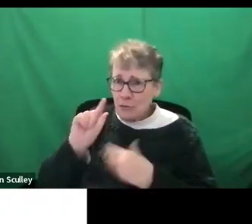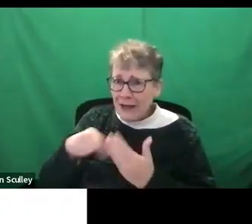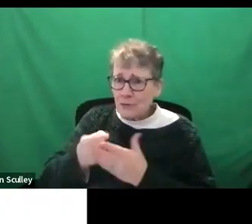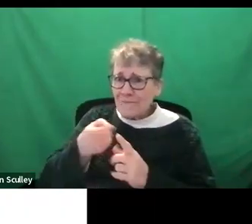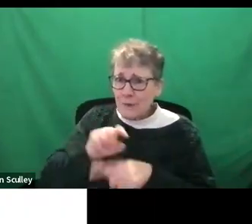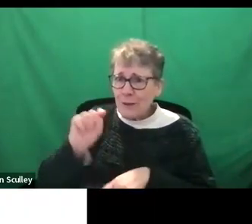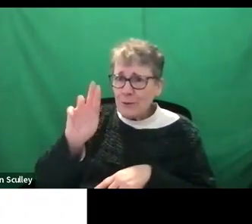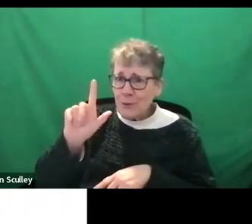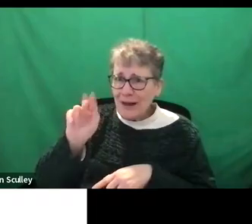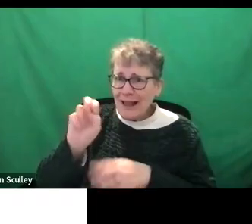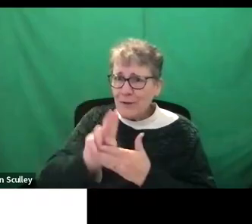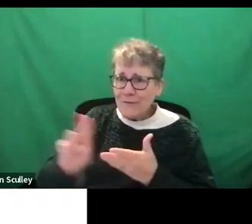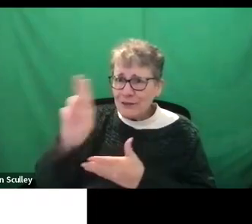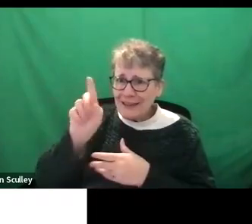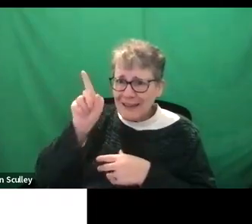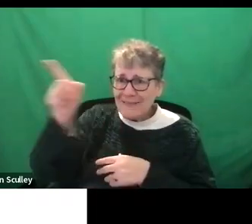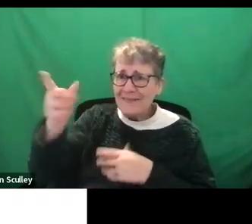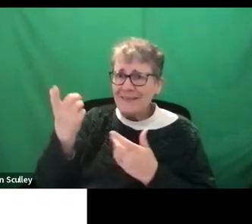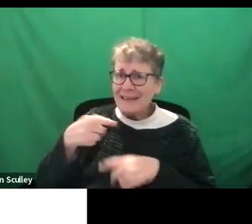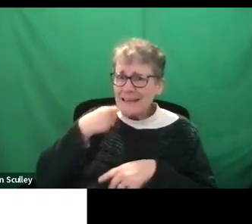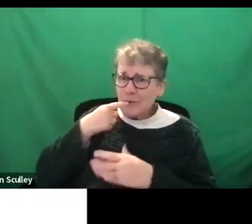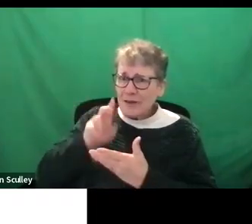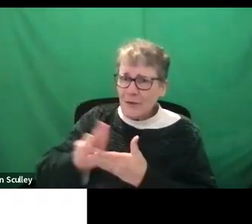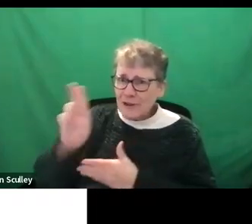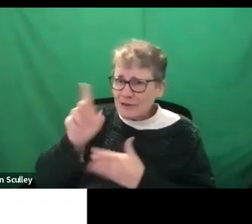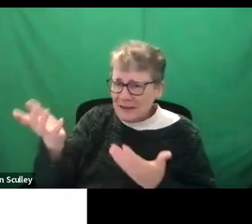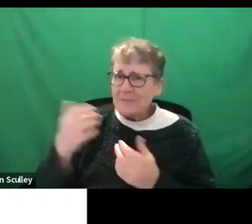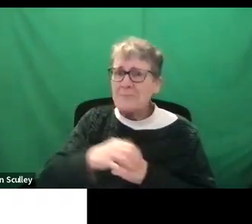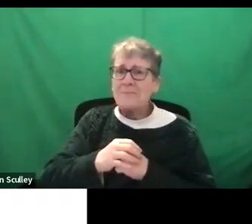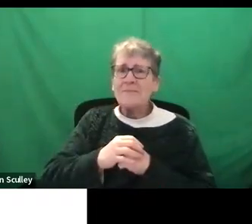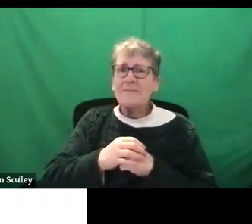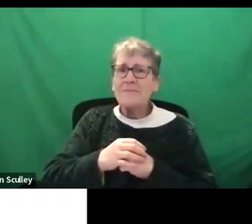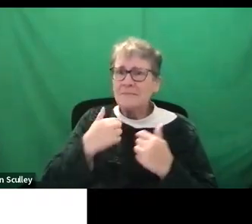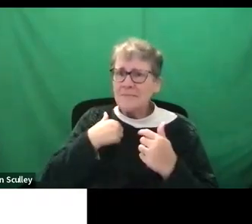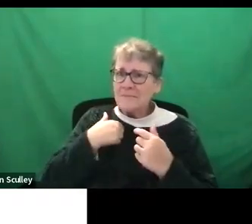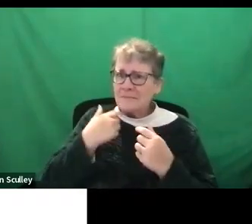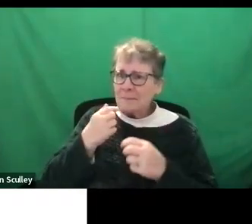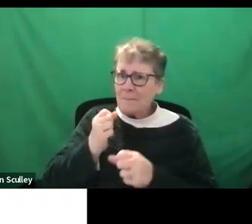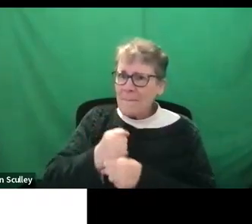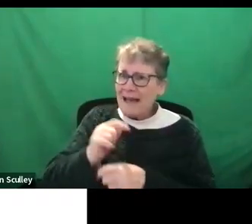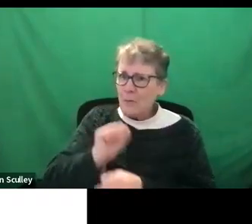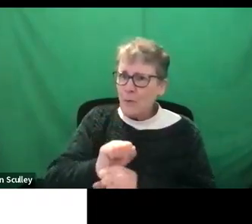But I have my doctorate. I graduated from a-- graduated from university